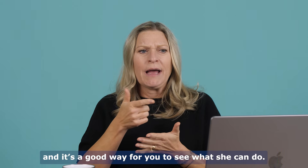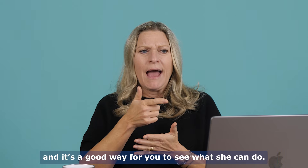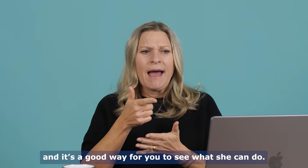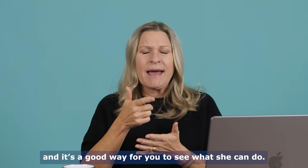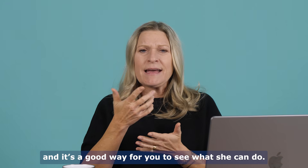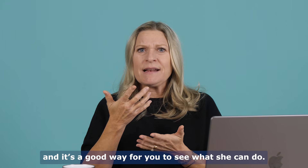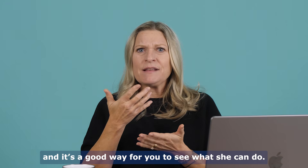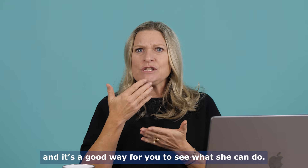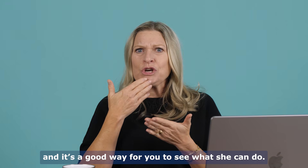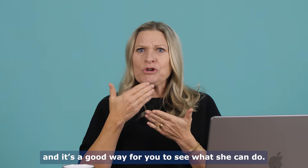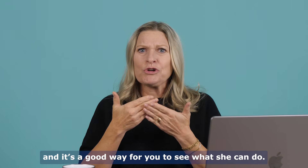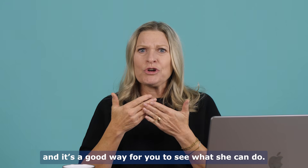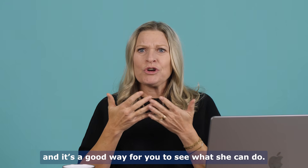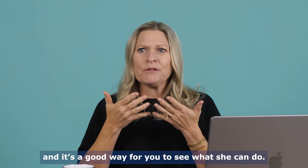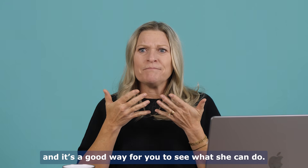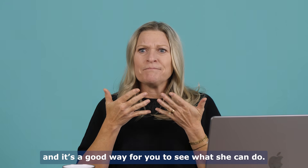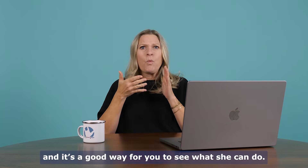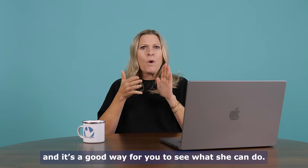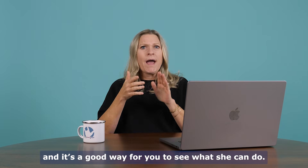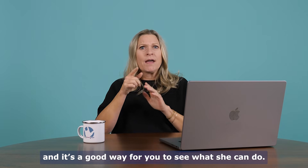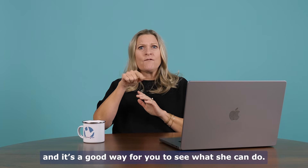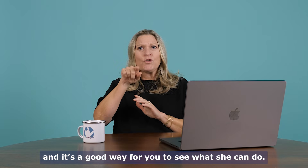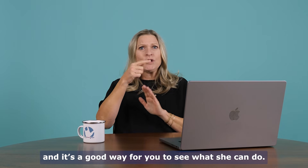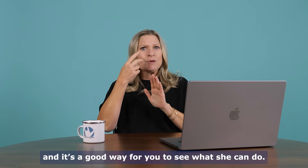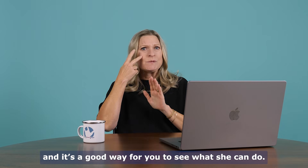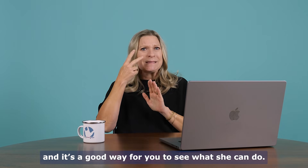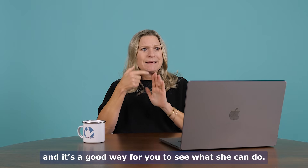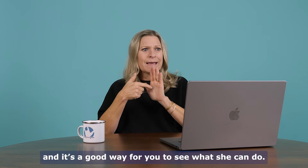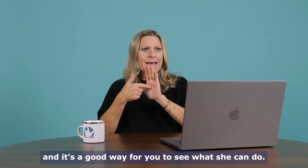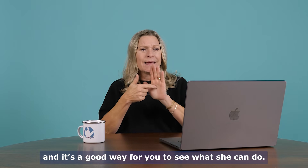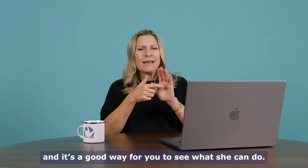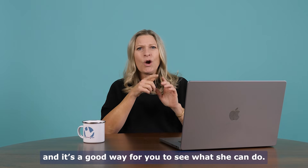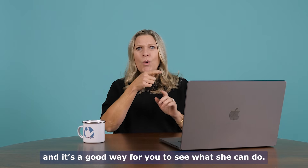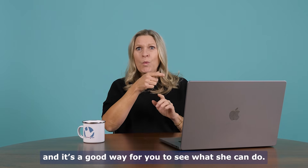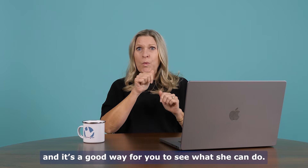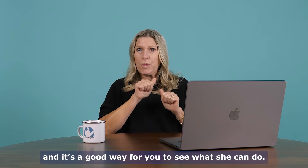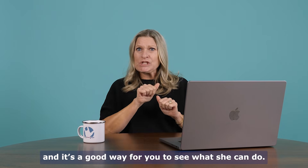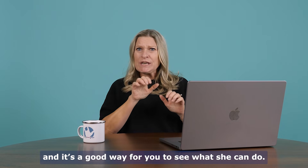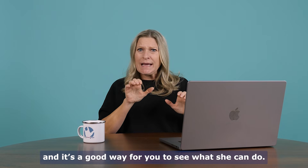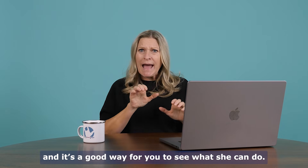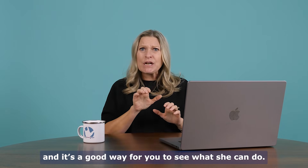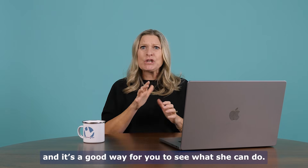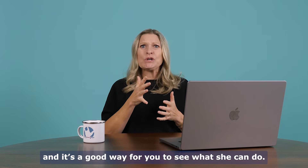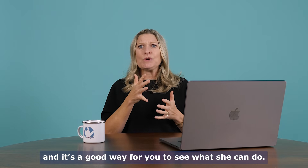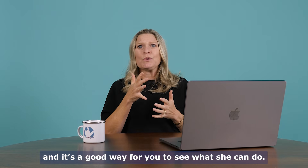and it’s a good way for you to see what she can do.